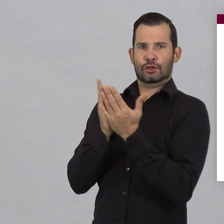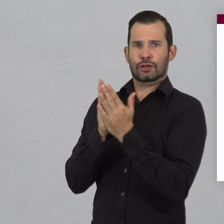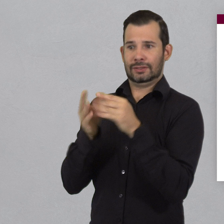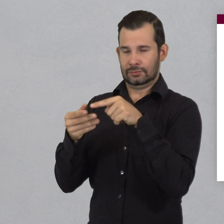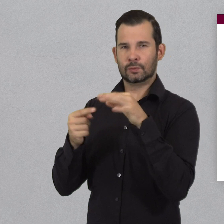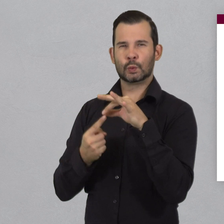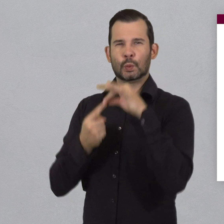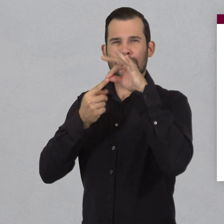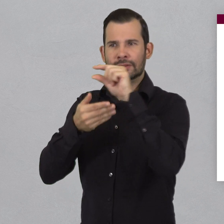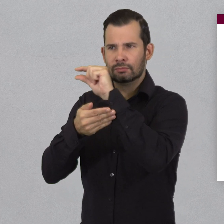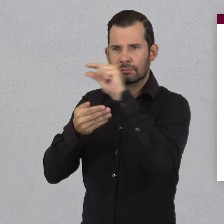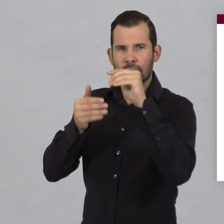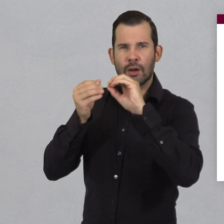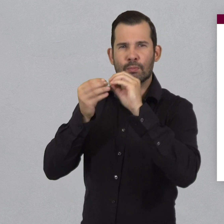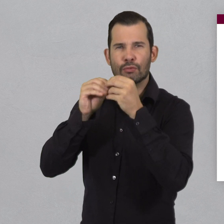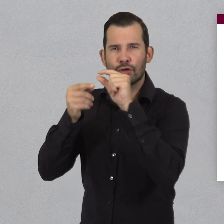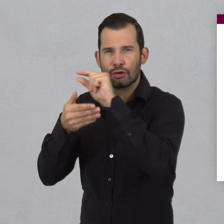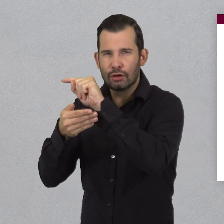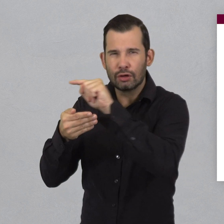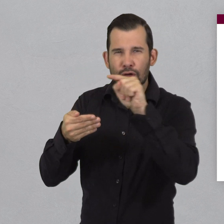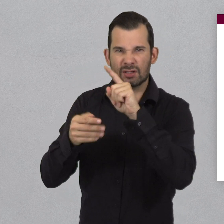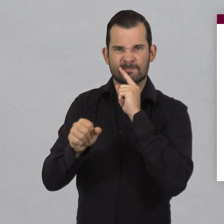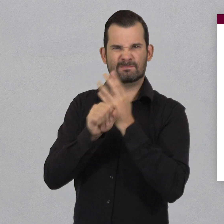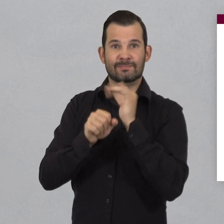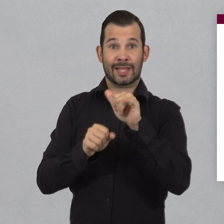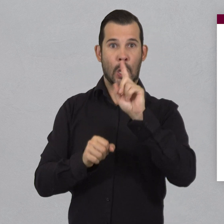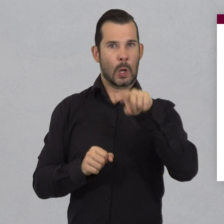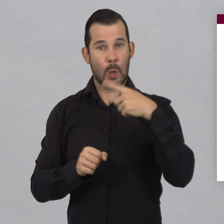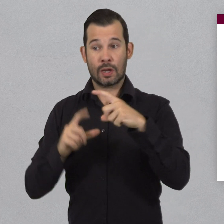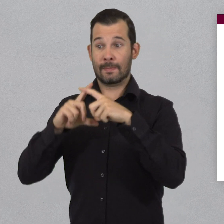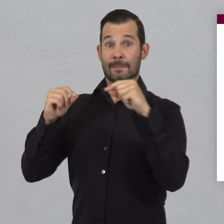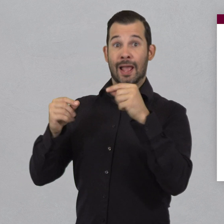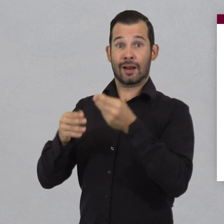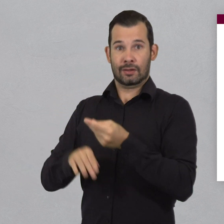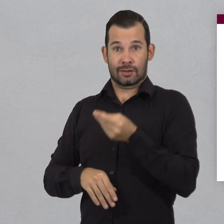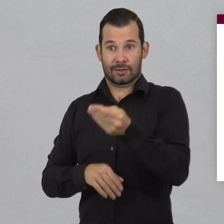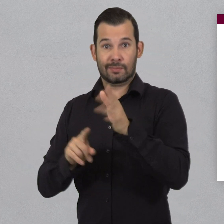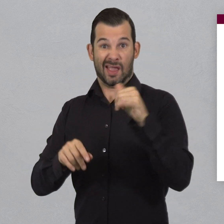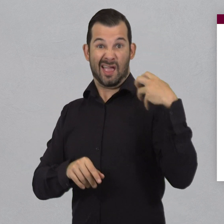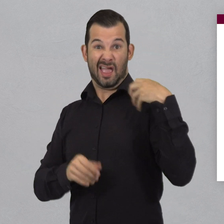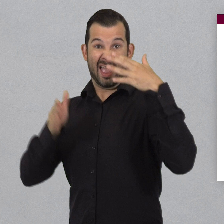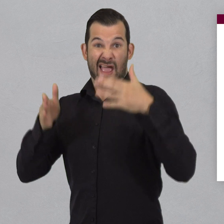sequential serial numbers to ensure that only ballots handled by election officers